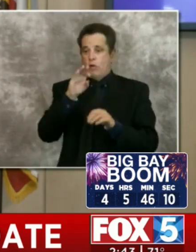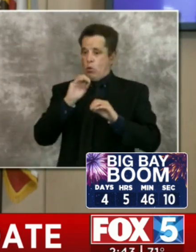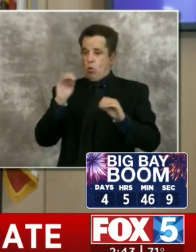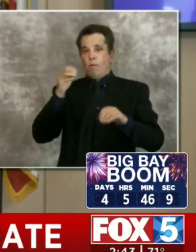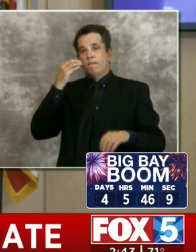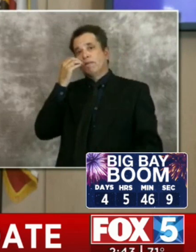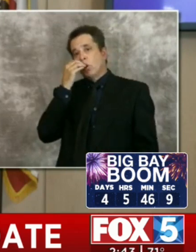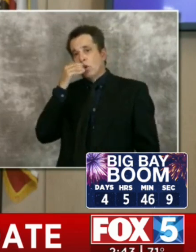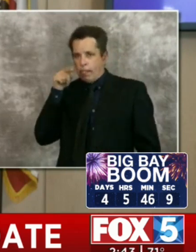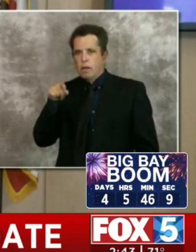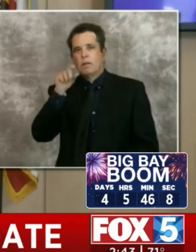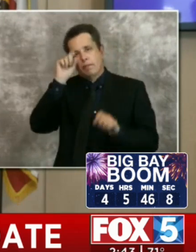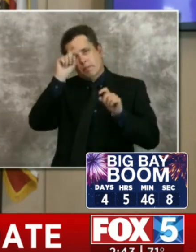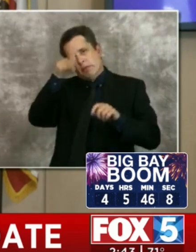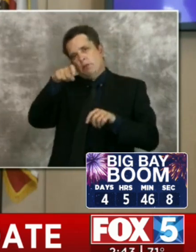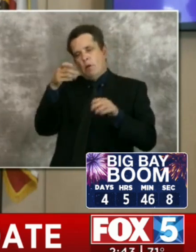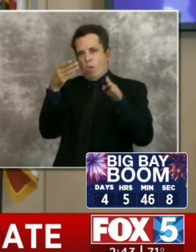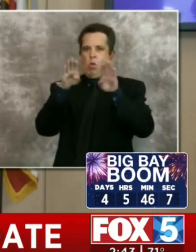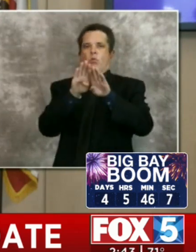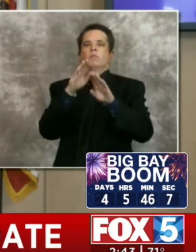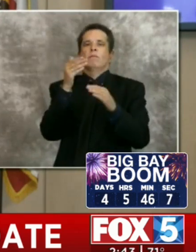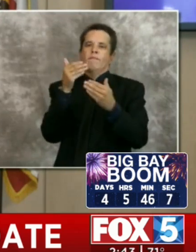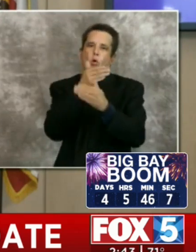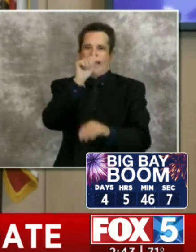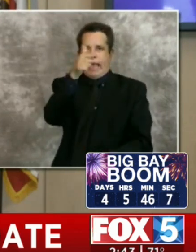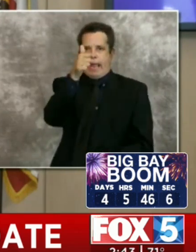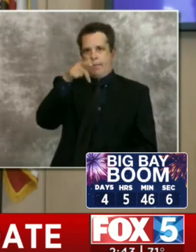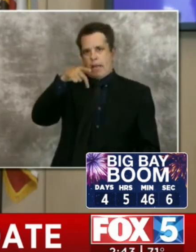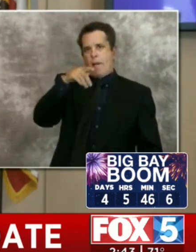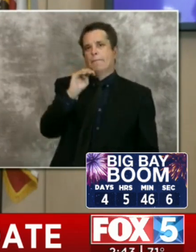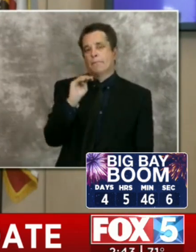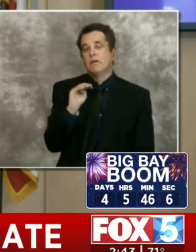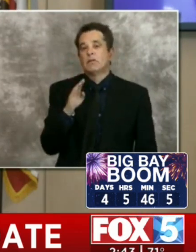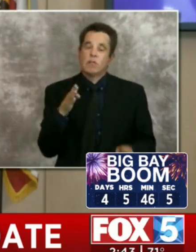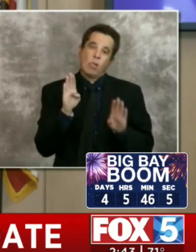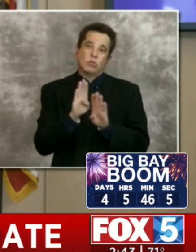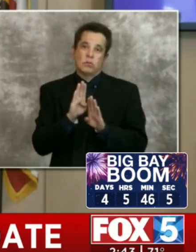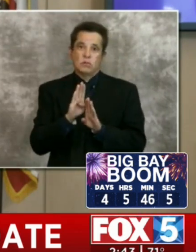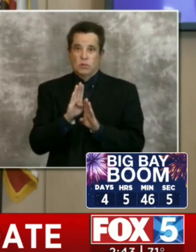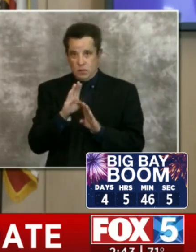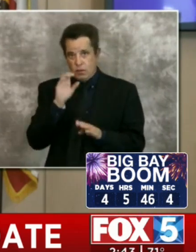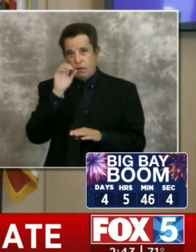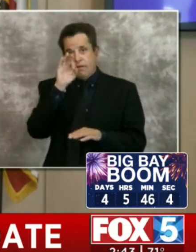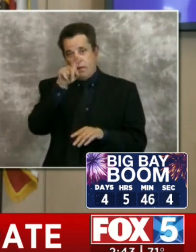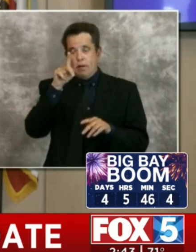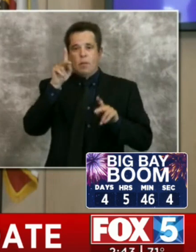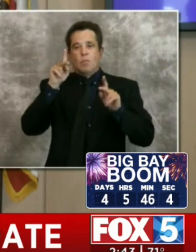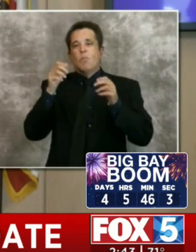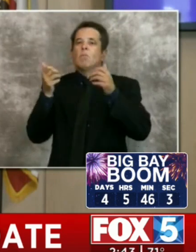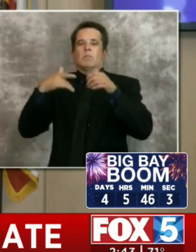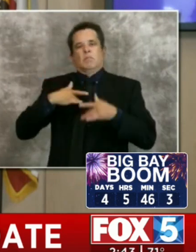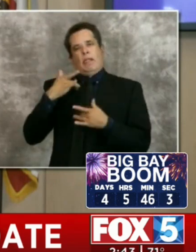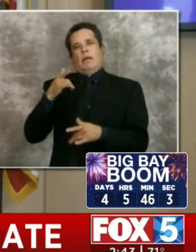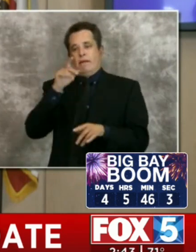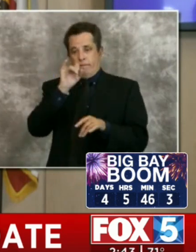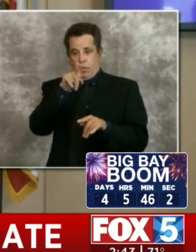IN ADDITION TODAY, WE'RE CLEAR FINE. THOSE BUSINESSES THAT SERVE FOOD WITH ALCOHOL MUST